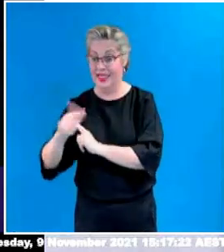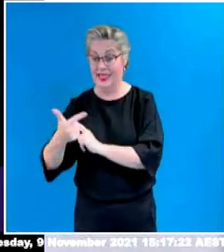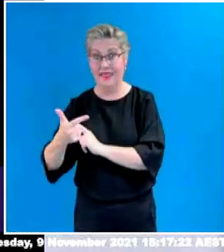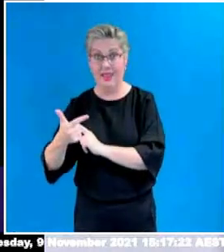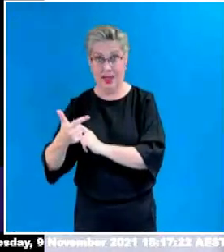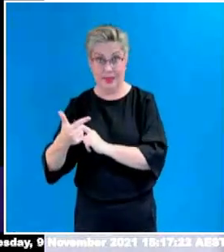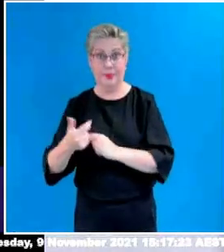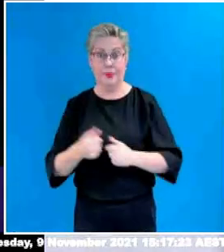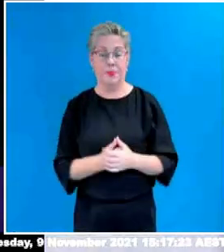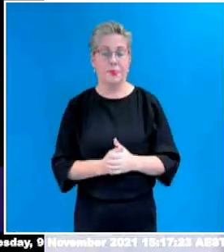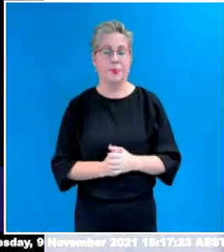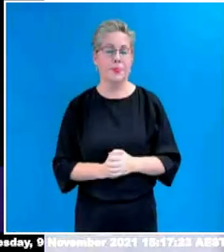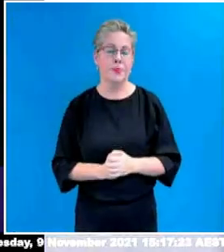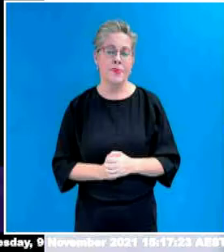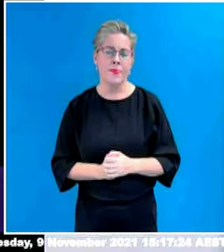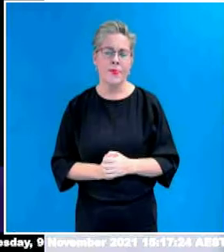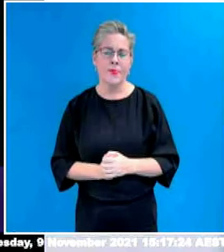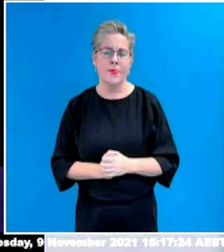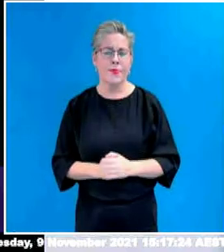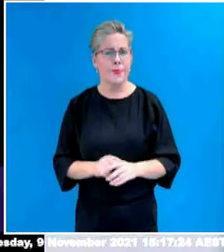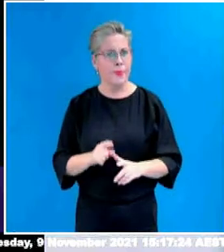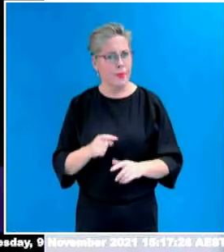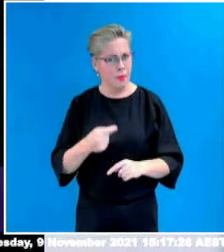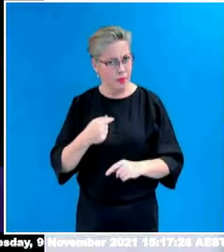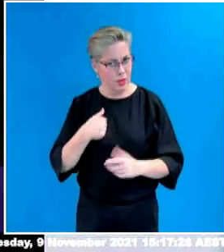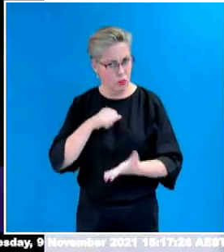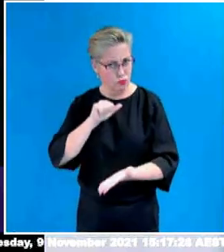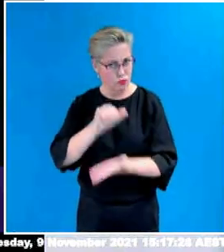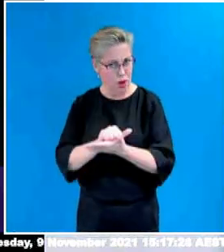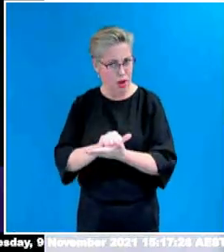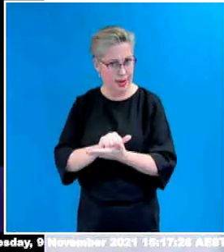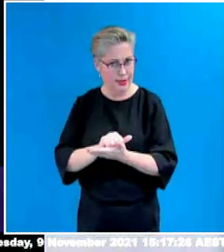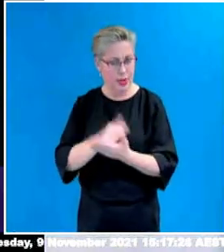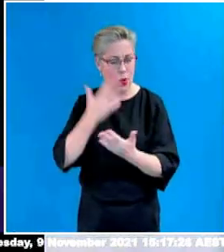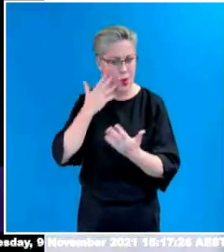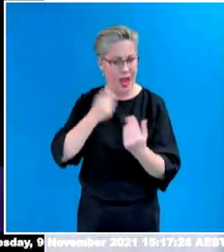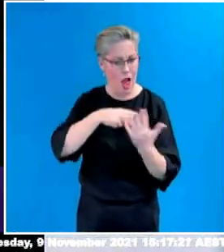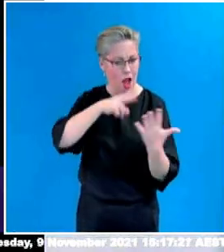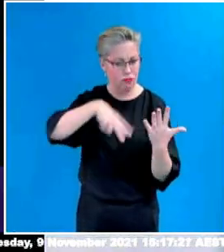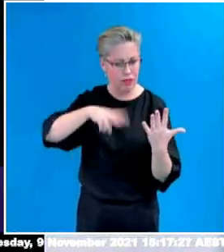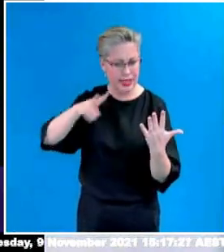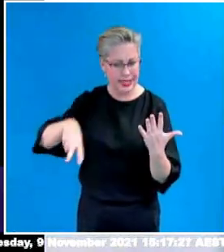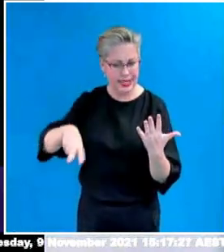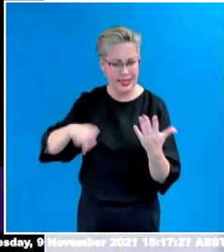Am I right in understanding that the Australian Government does not have a